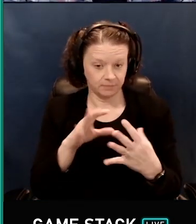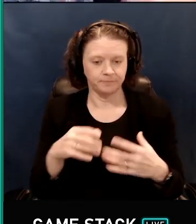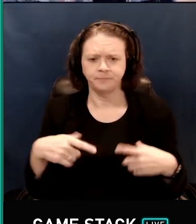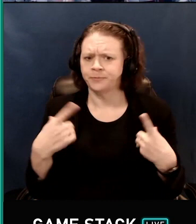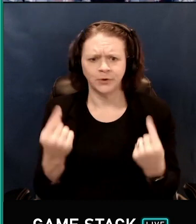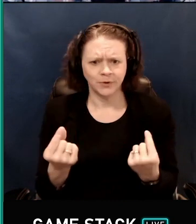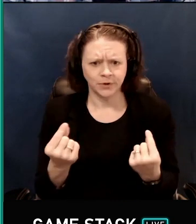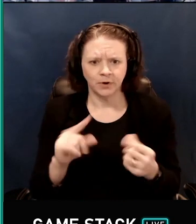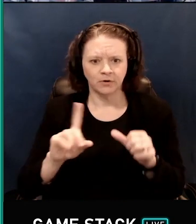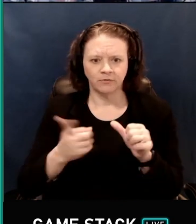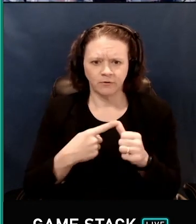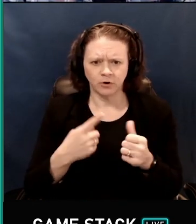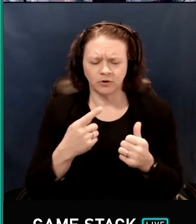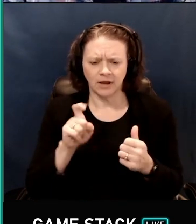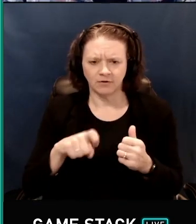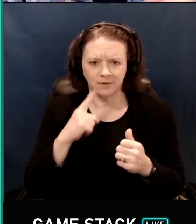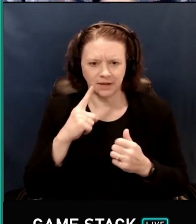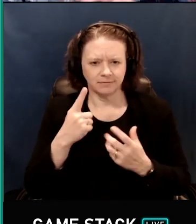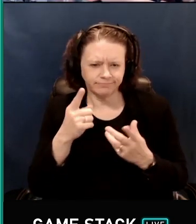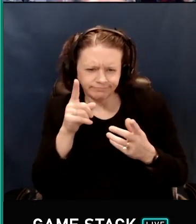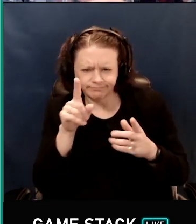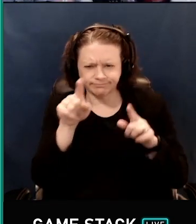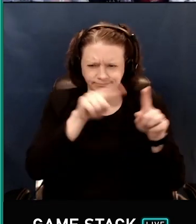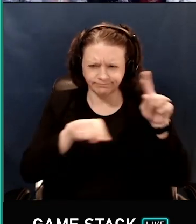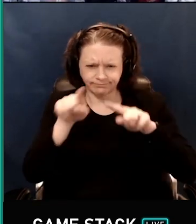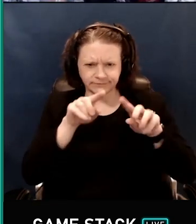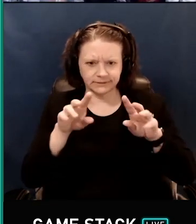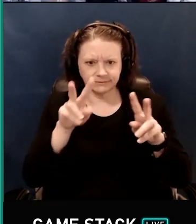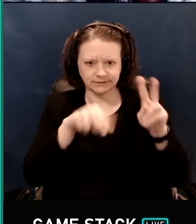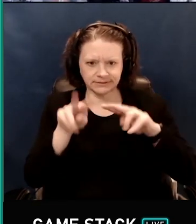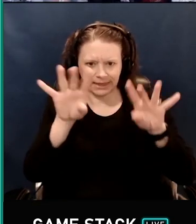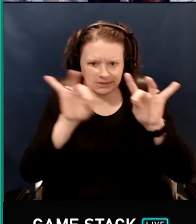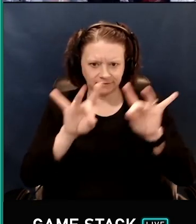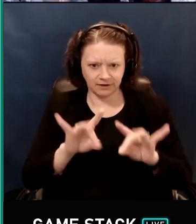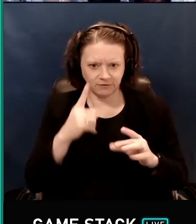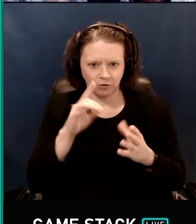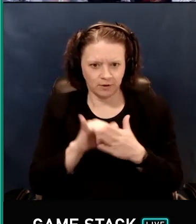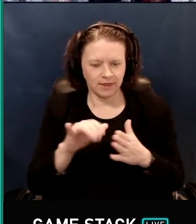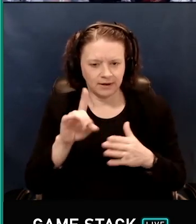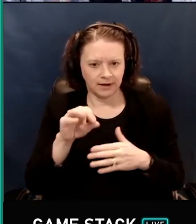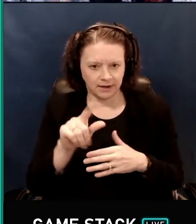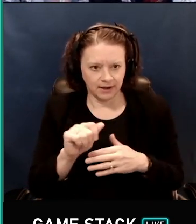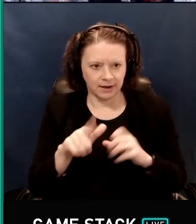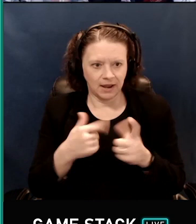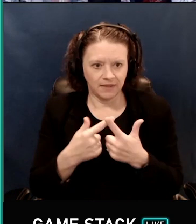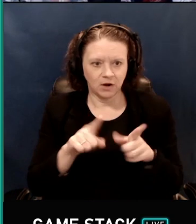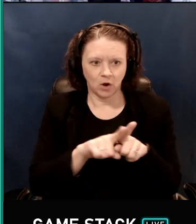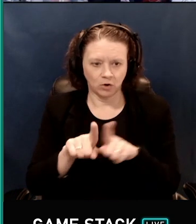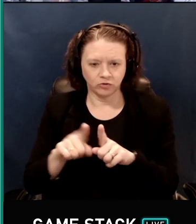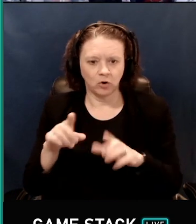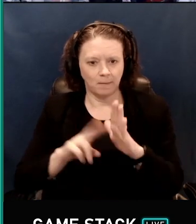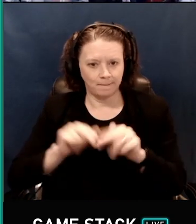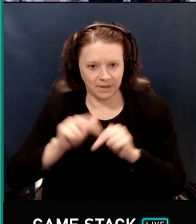And then you also want DirectX 12 Ultimate. Here are two links that you can use. This describes Sampler Feedback, how you can use it,